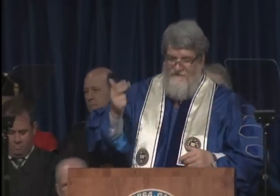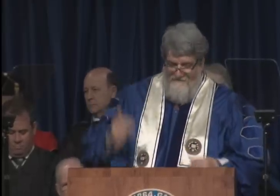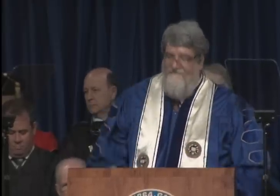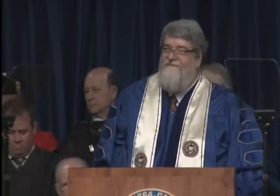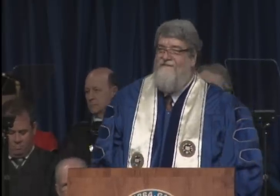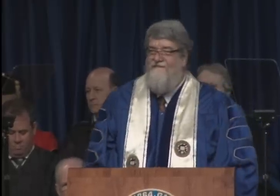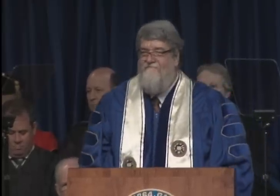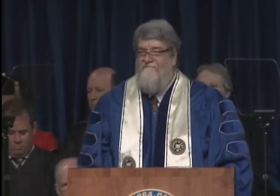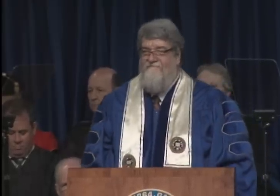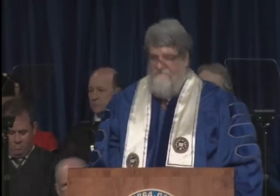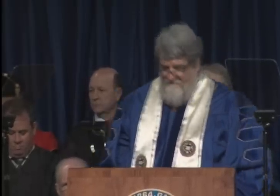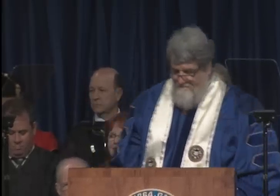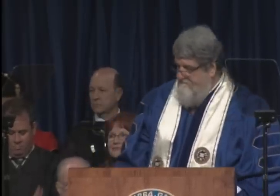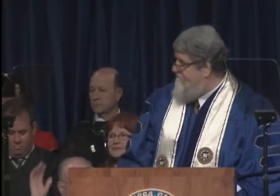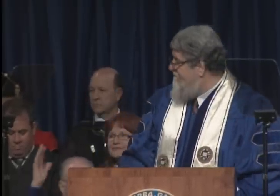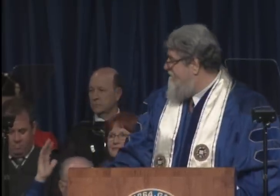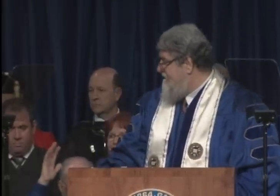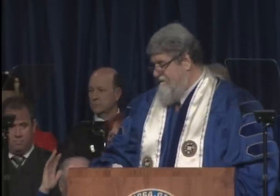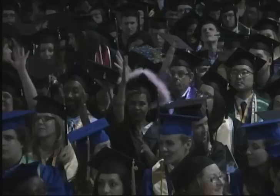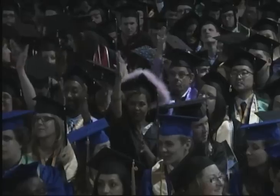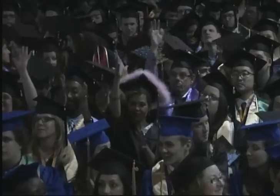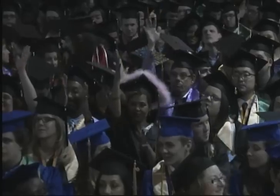Congratulations to the class of 2013.